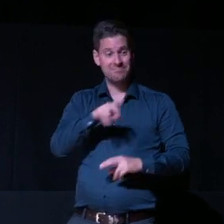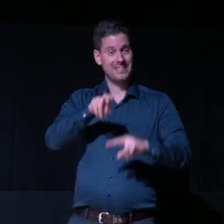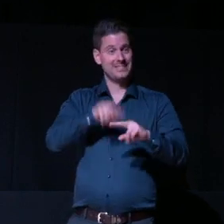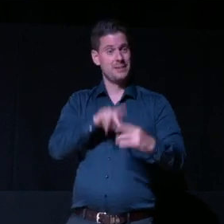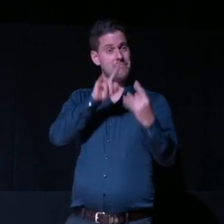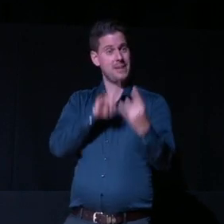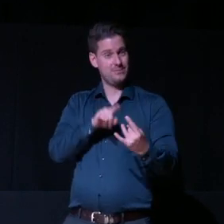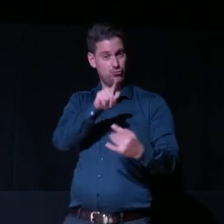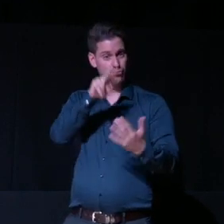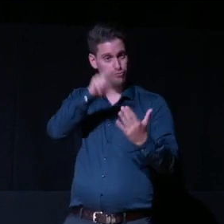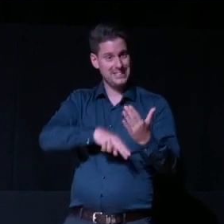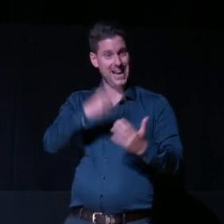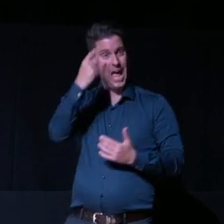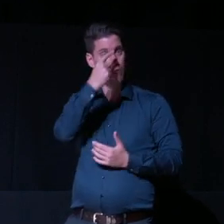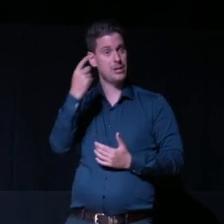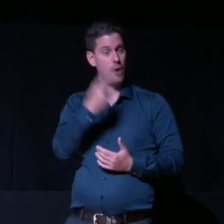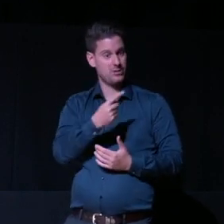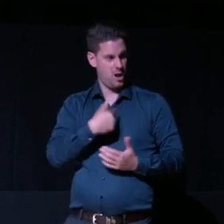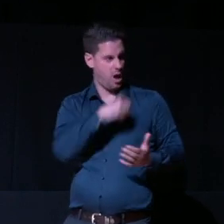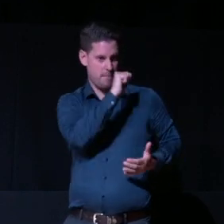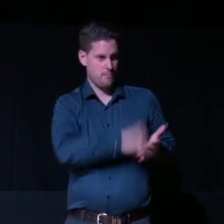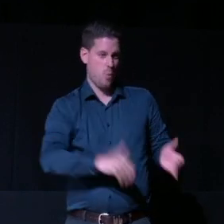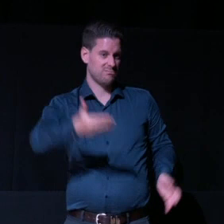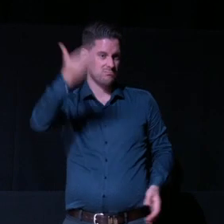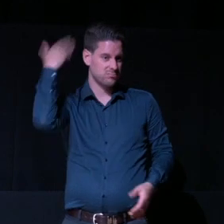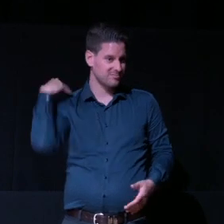read a Harry Potter book that you already own that's whatever no one.